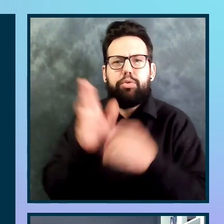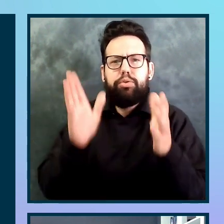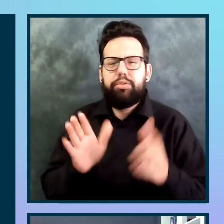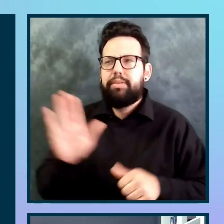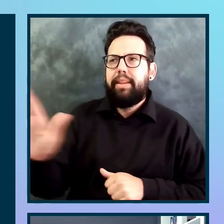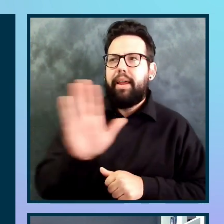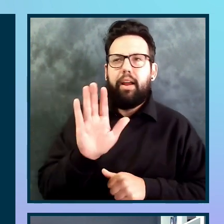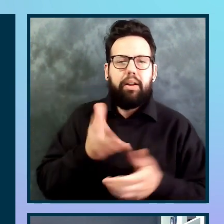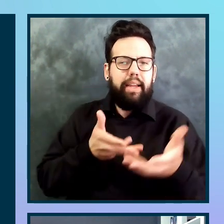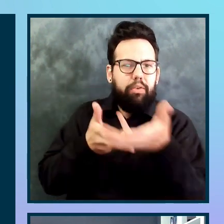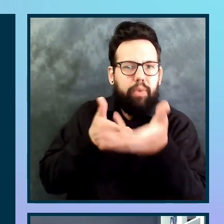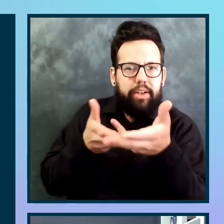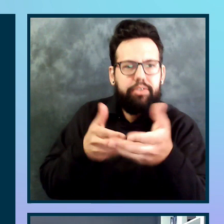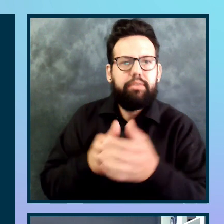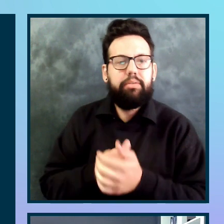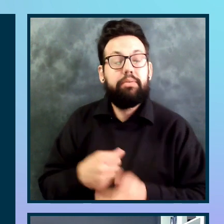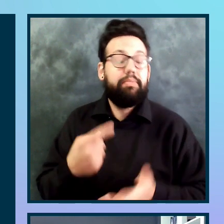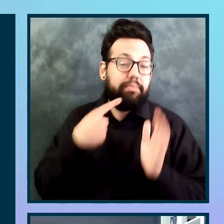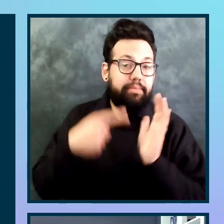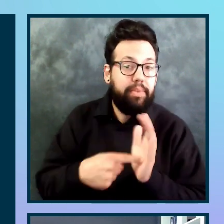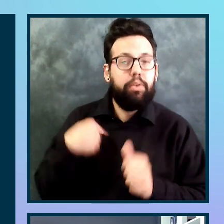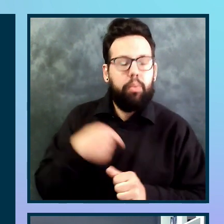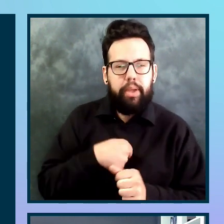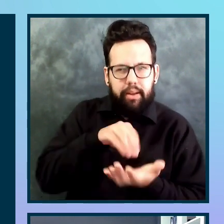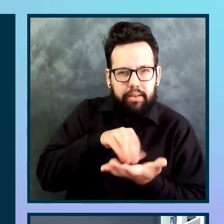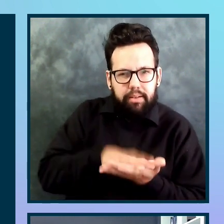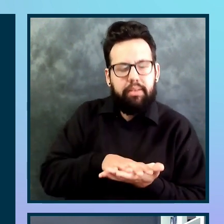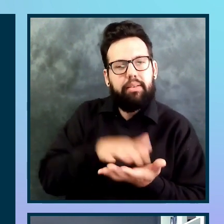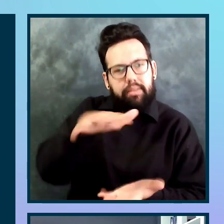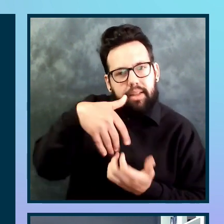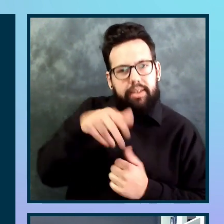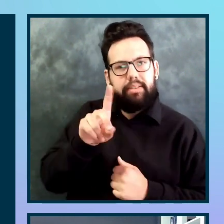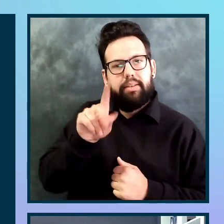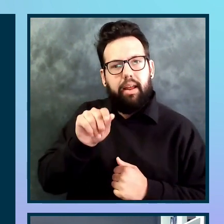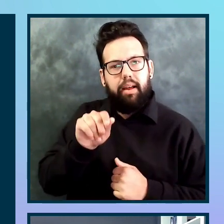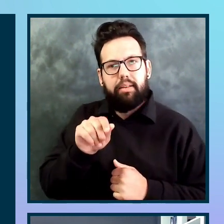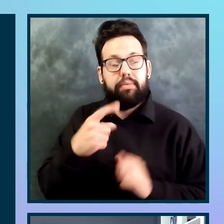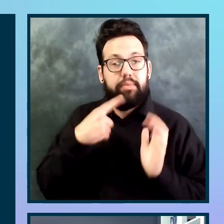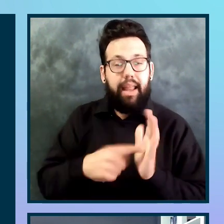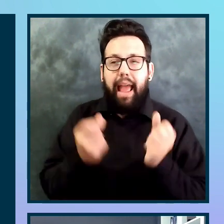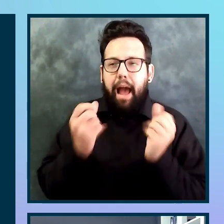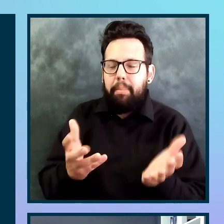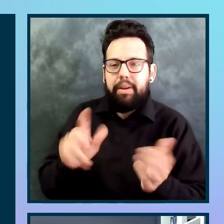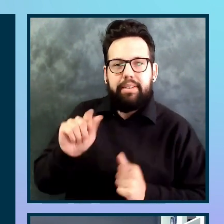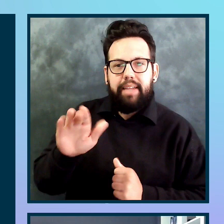We can put like how many times a person have to tap through this page to go to where they want to? Talk to people with disabilities.